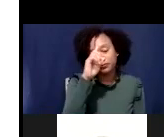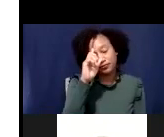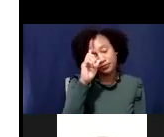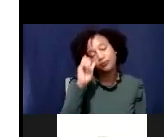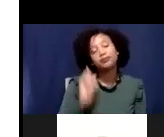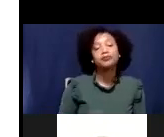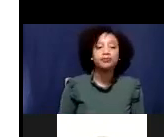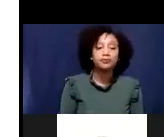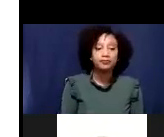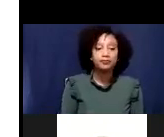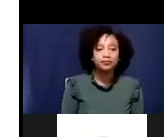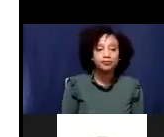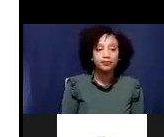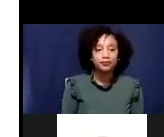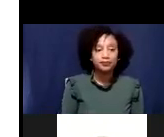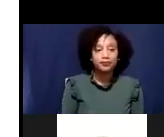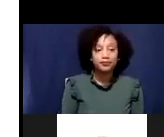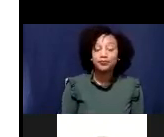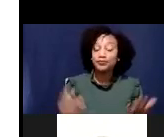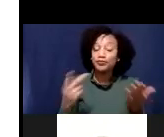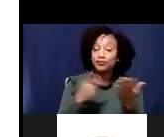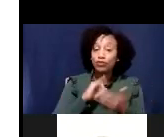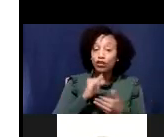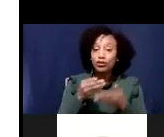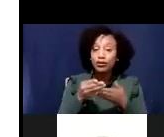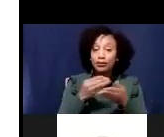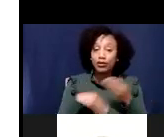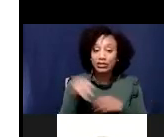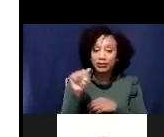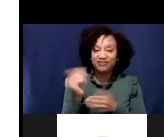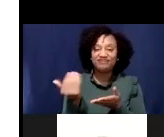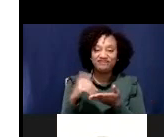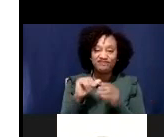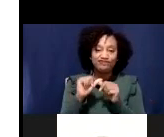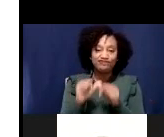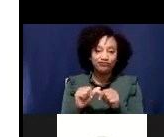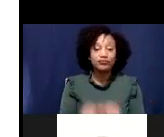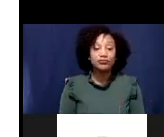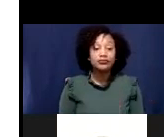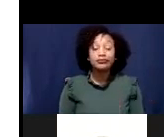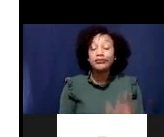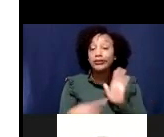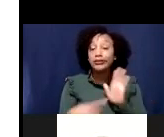More on project budget expenses. Here are some examples of eligible expenses,